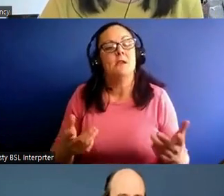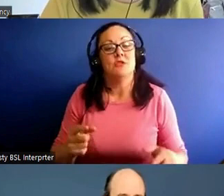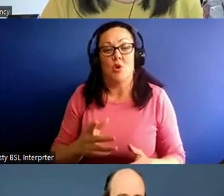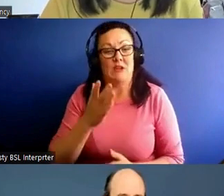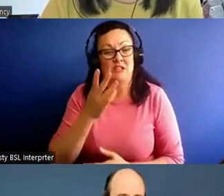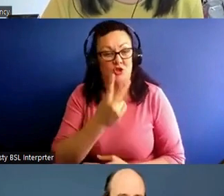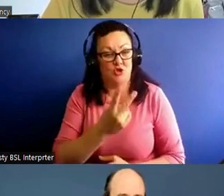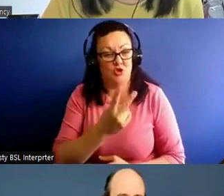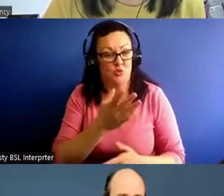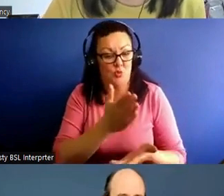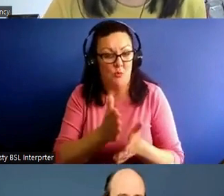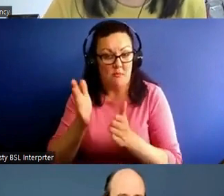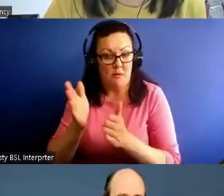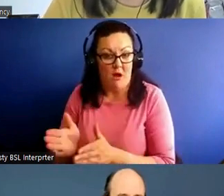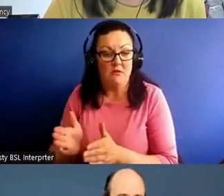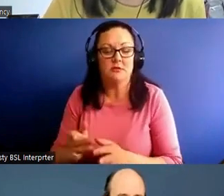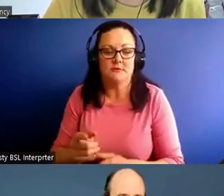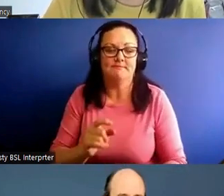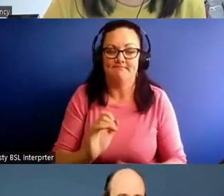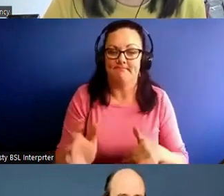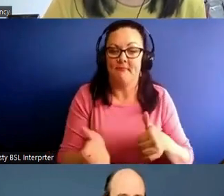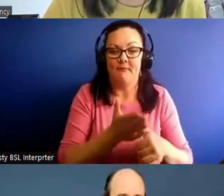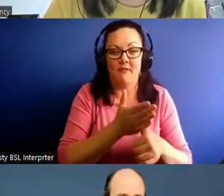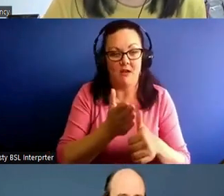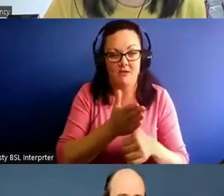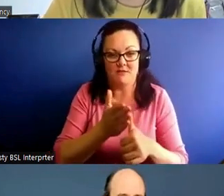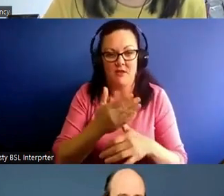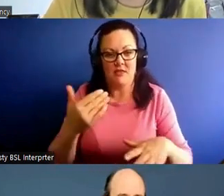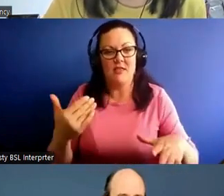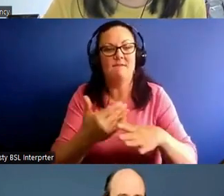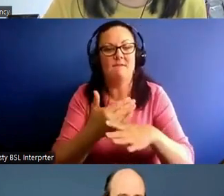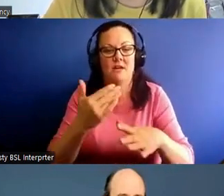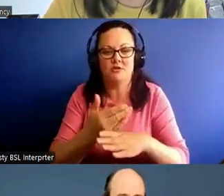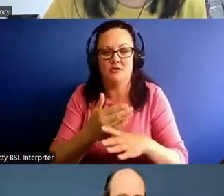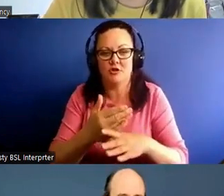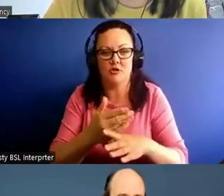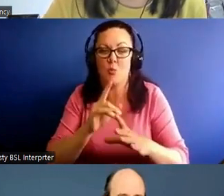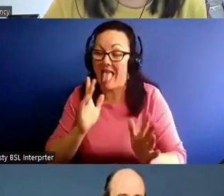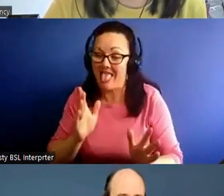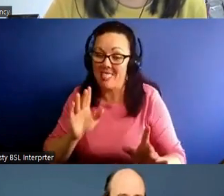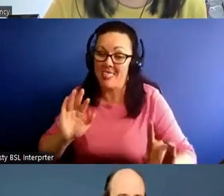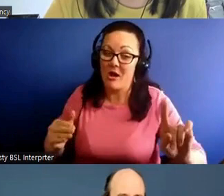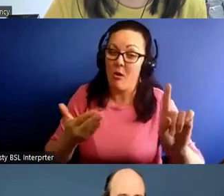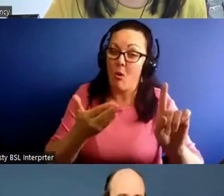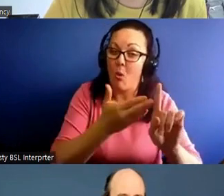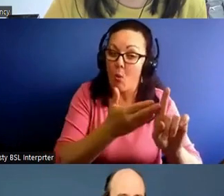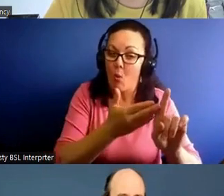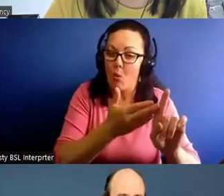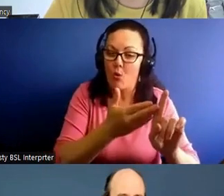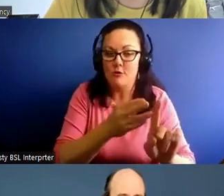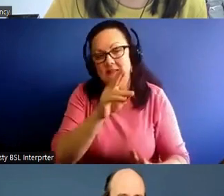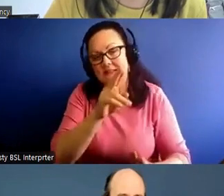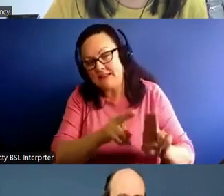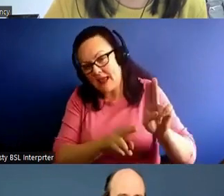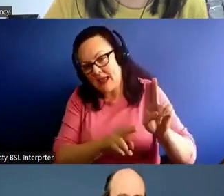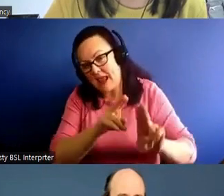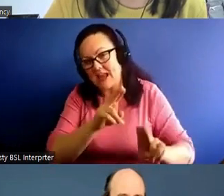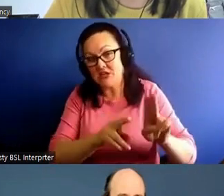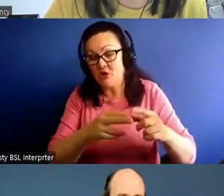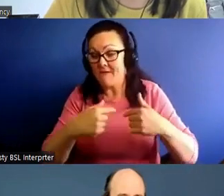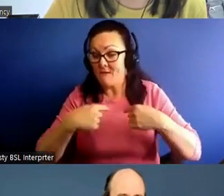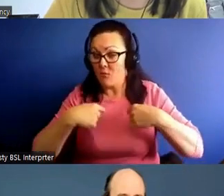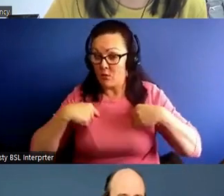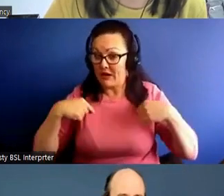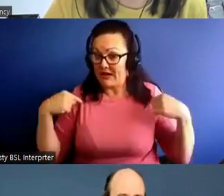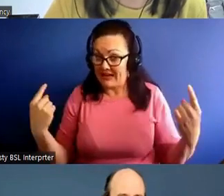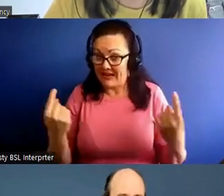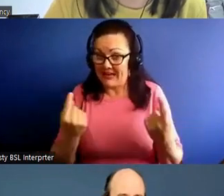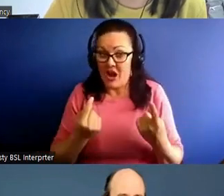in our opinion. Firstly, the goal of it is or to gauge whether we, as operators, as